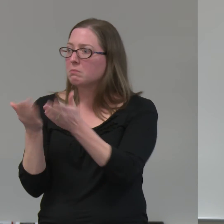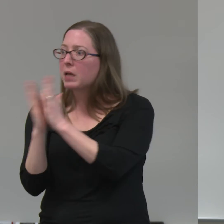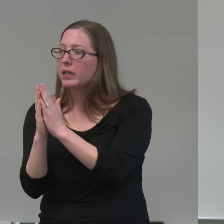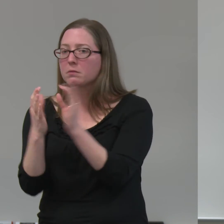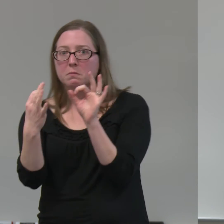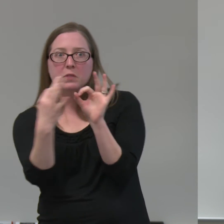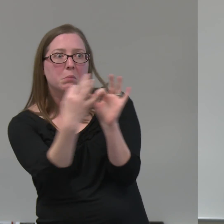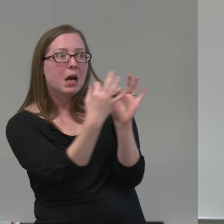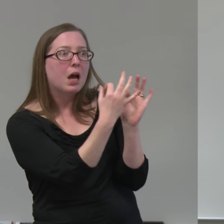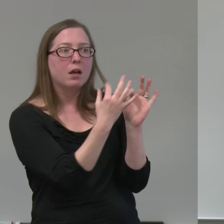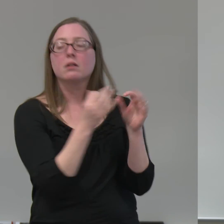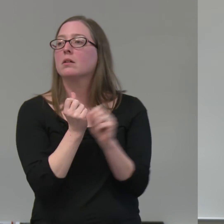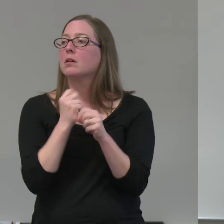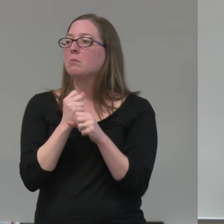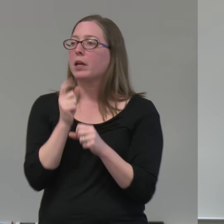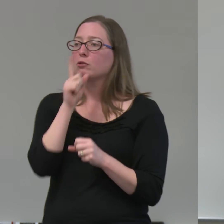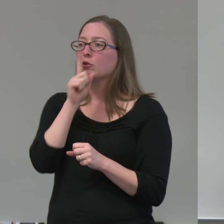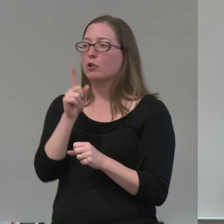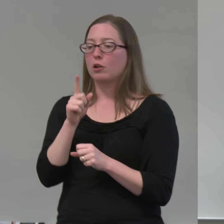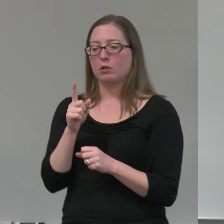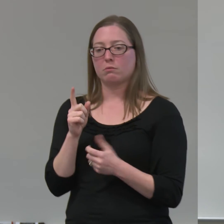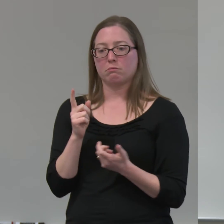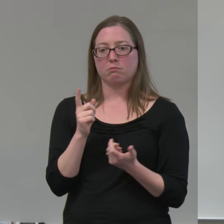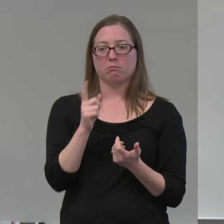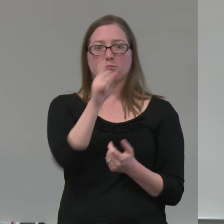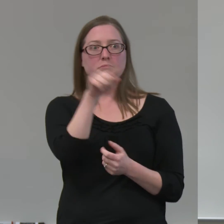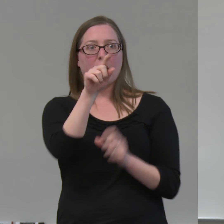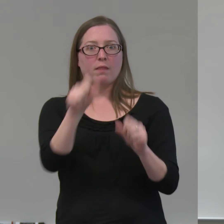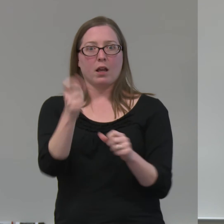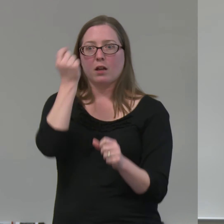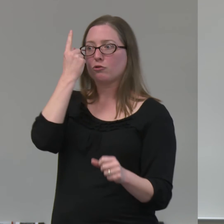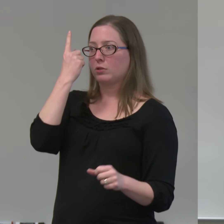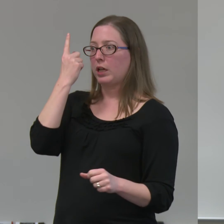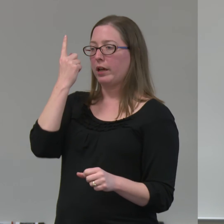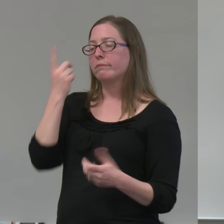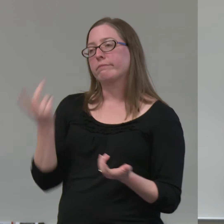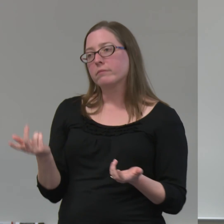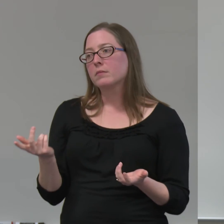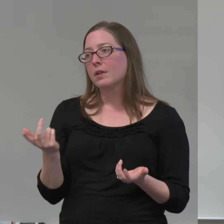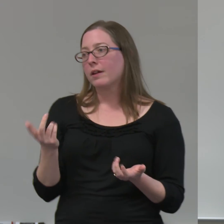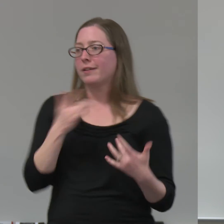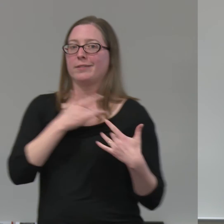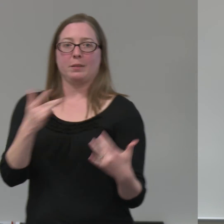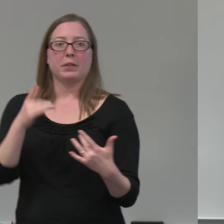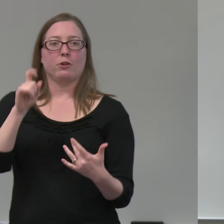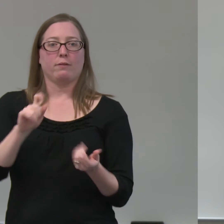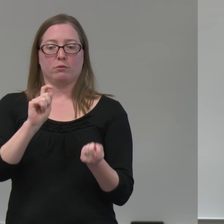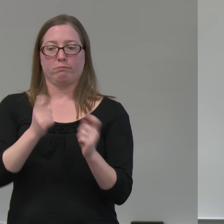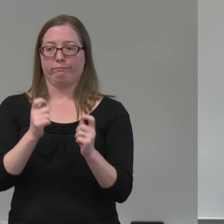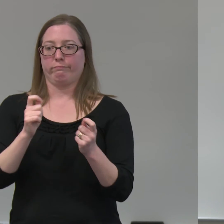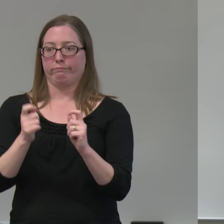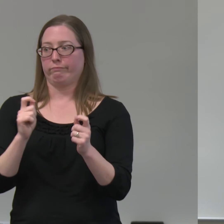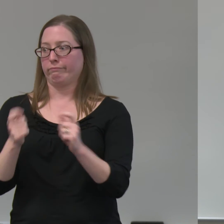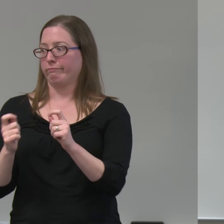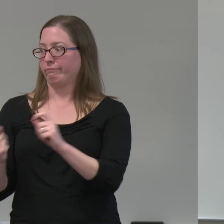and then realize that you're going to have to do-- Like most things that one writes, you have to do multiple revisions to make it work